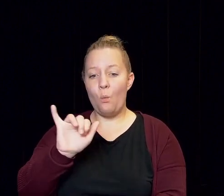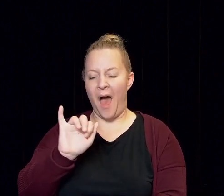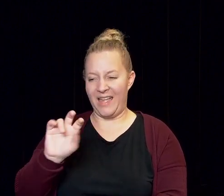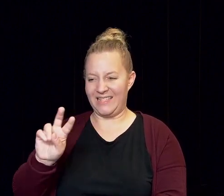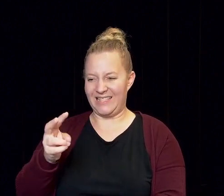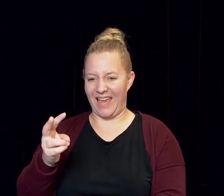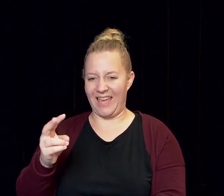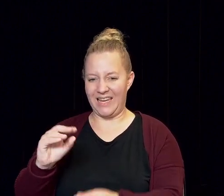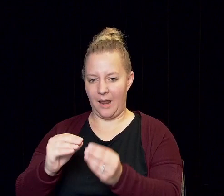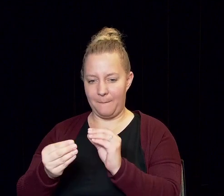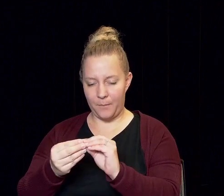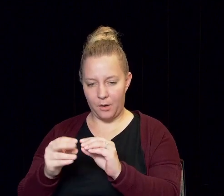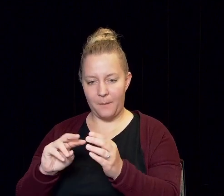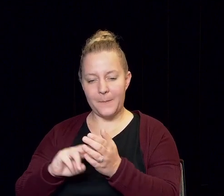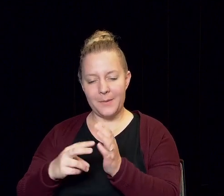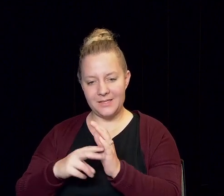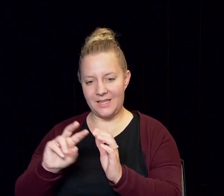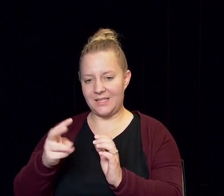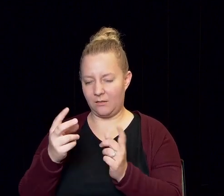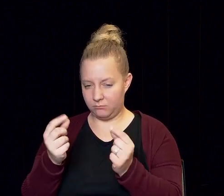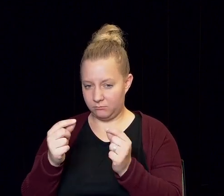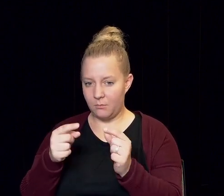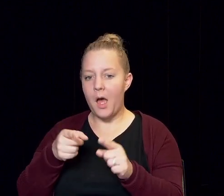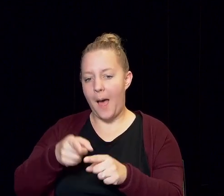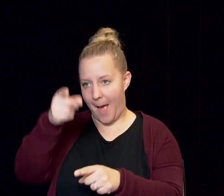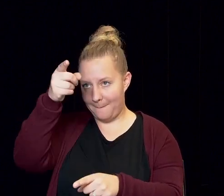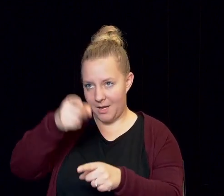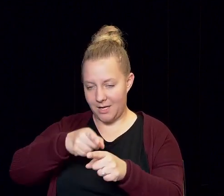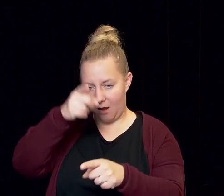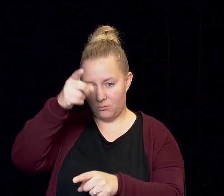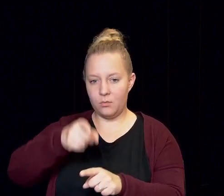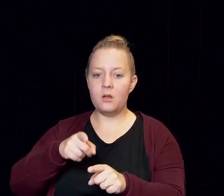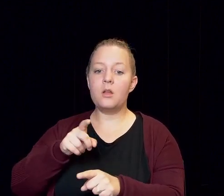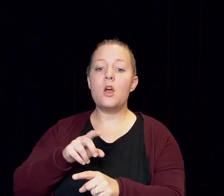it means the second thing we do is go up and down. So for this example, 1,2